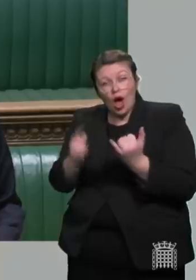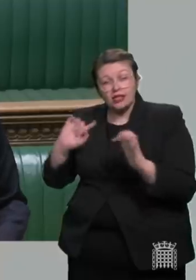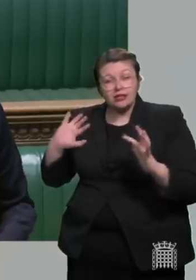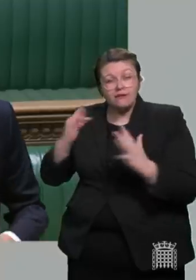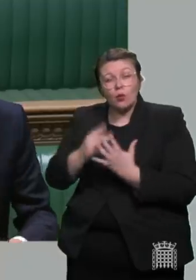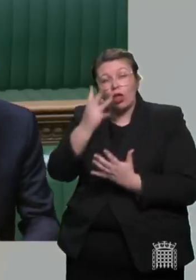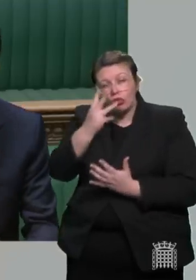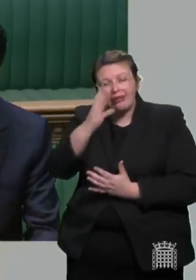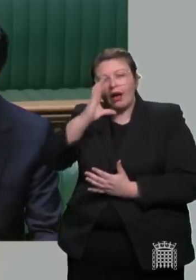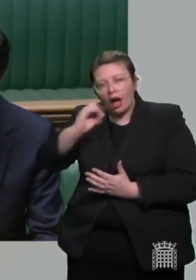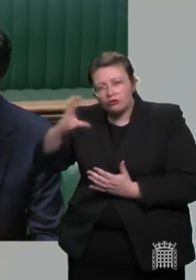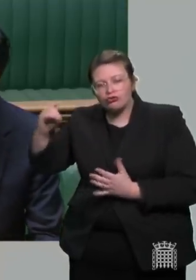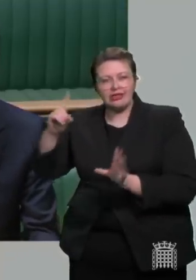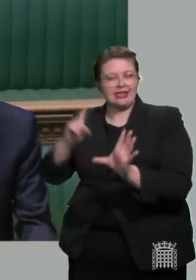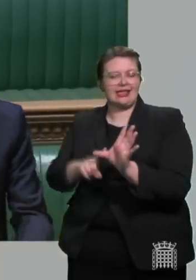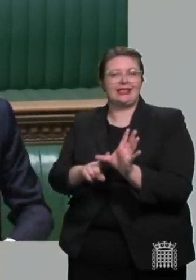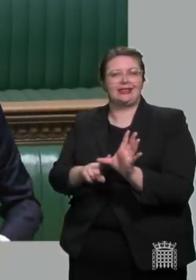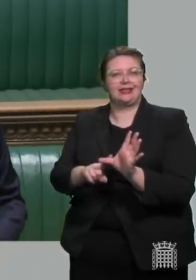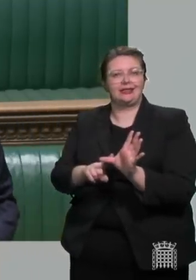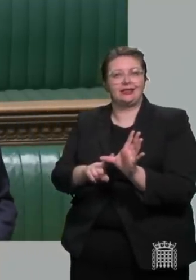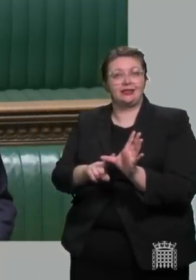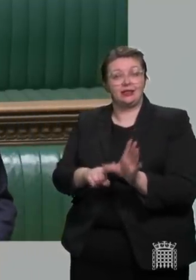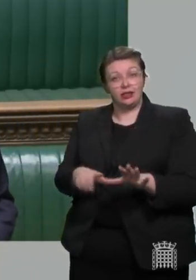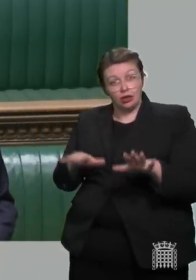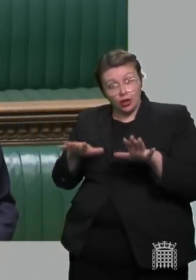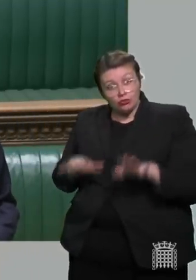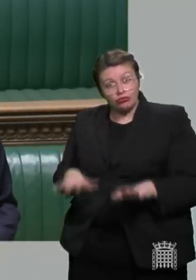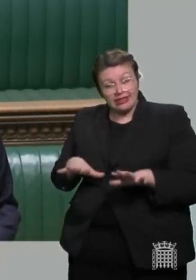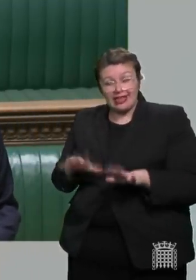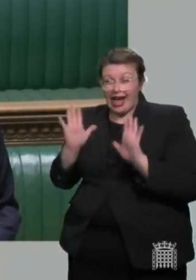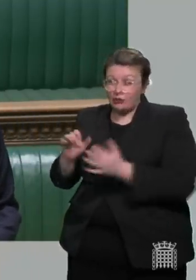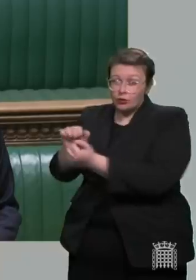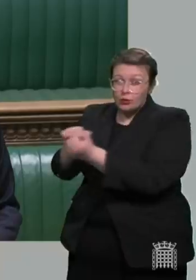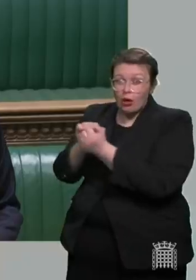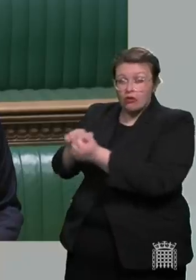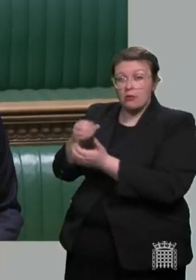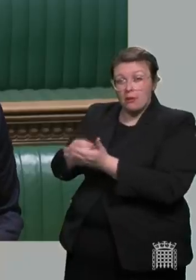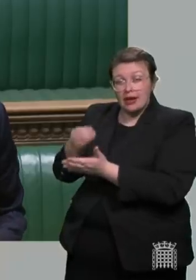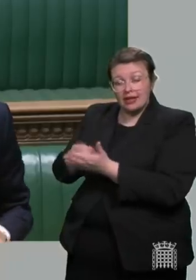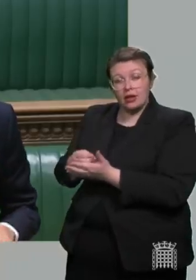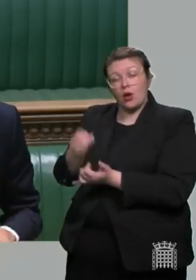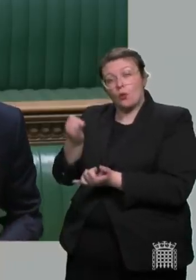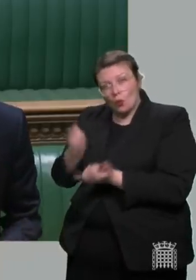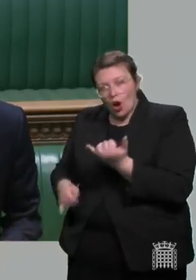our borrowing is the highest it has been outside of wartime. It is going to take this country,